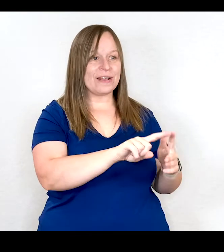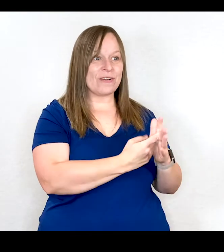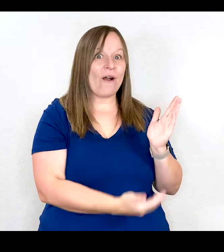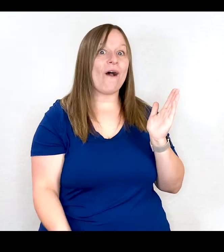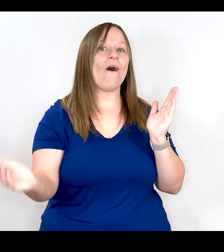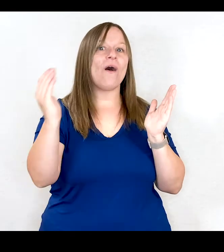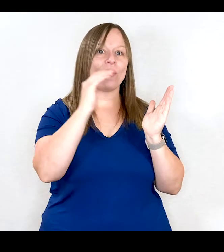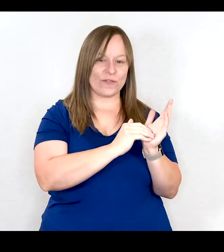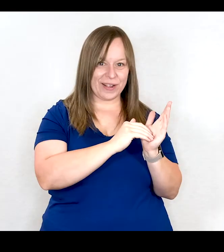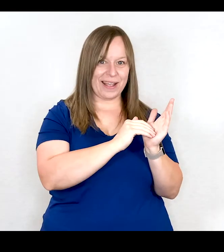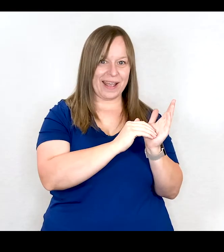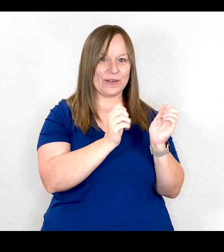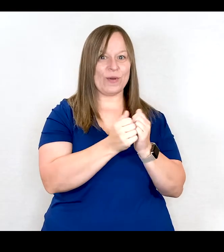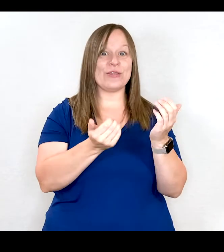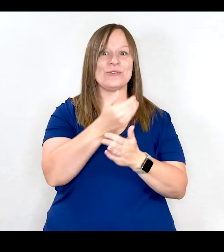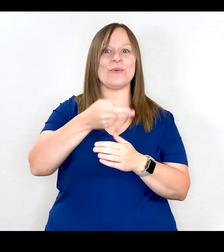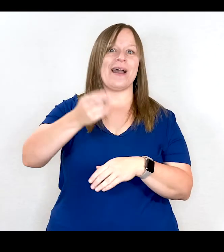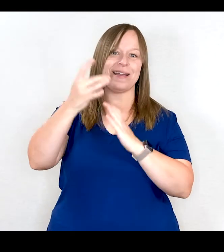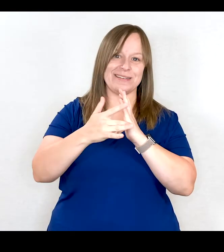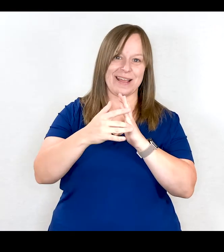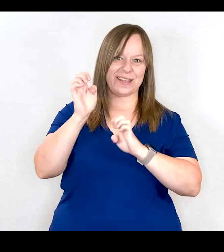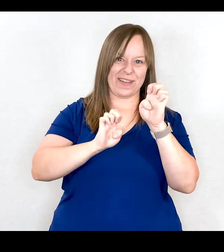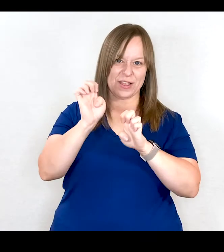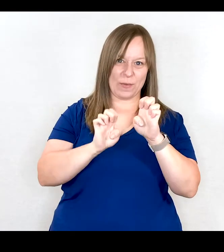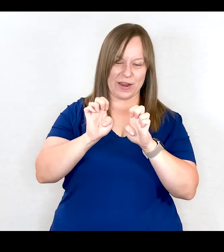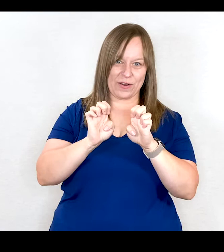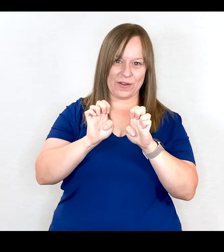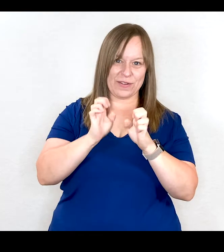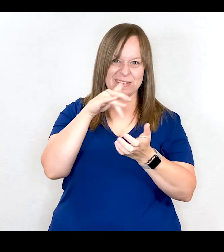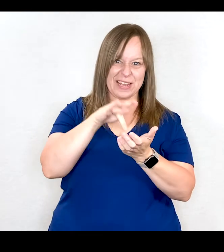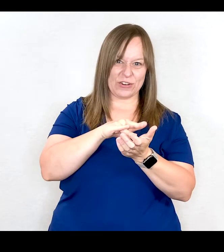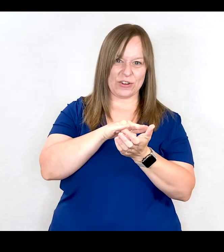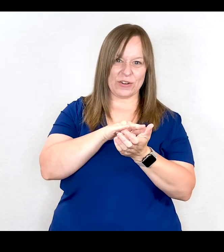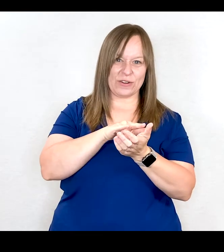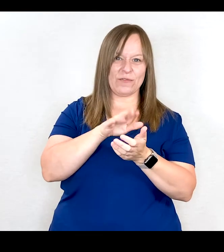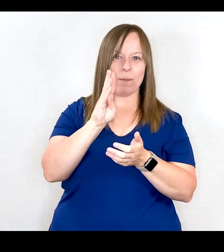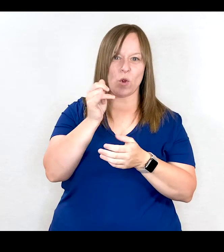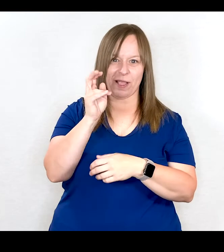So I had to start the process all over again with a new Hi-tech Evaluation Center out